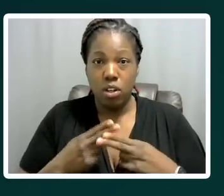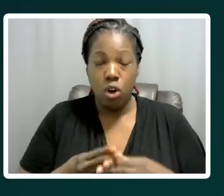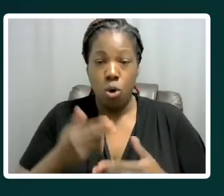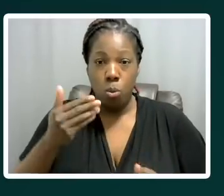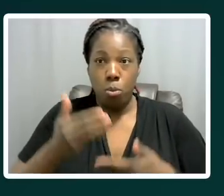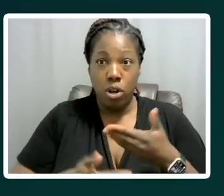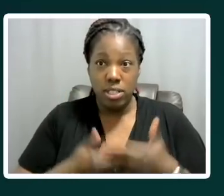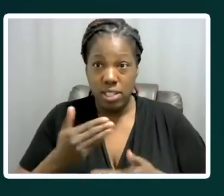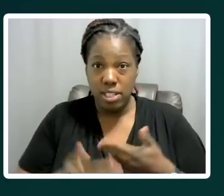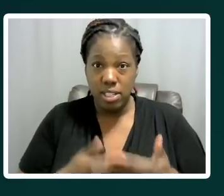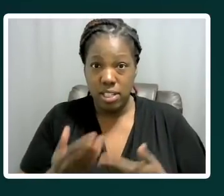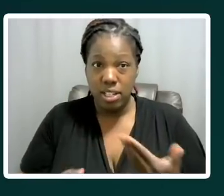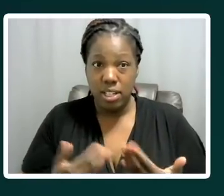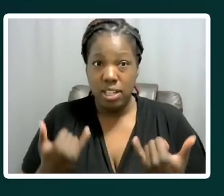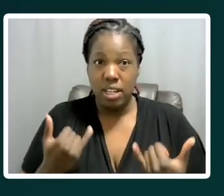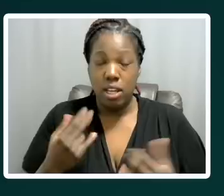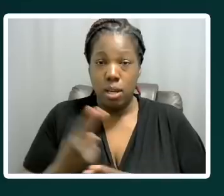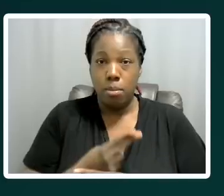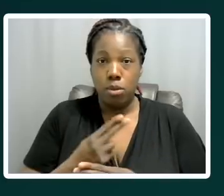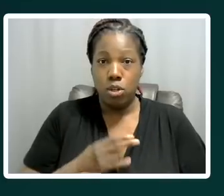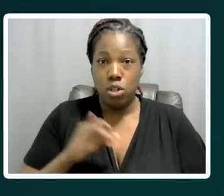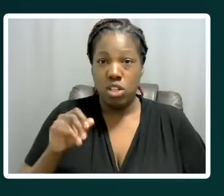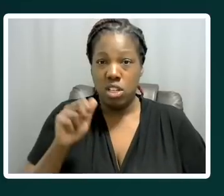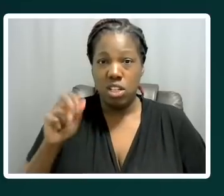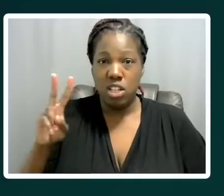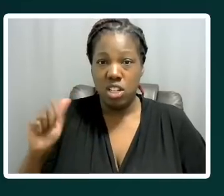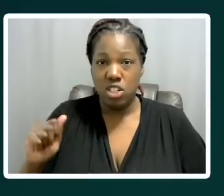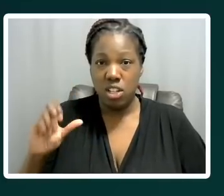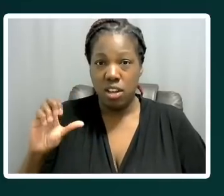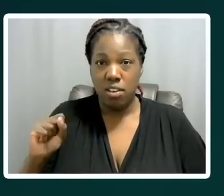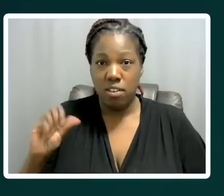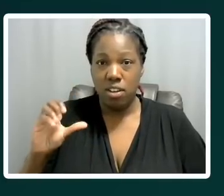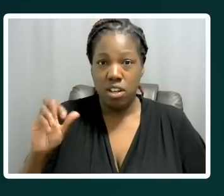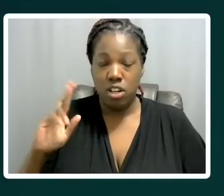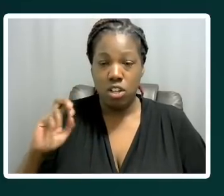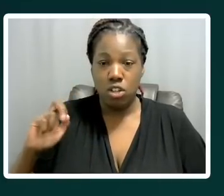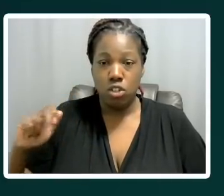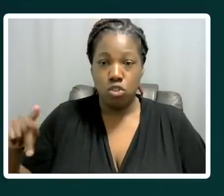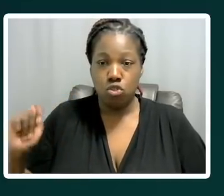Here I'm using the JavaScript variant, which is called p5.js. The reason I bring it up is because